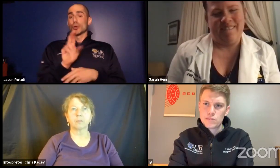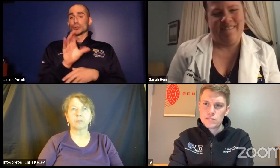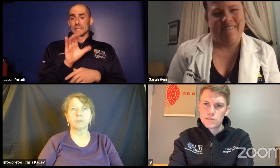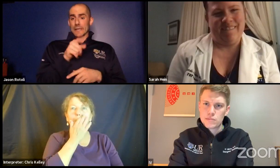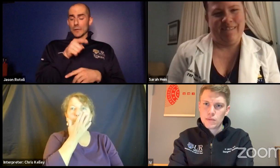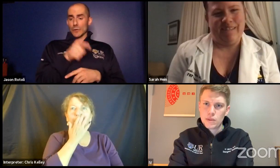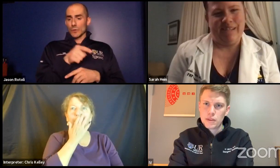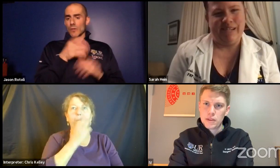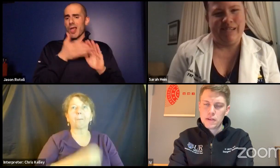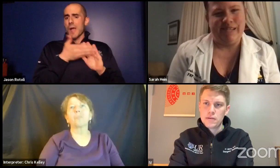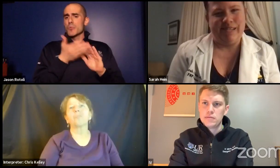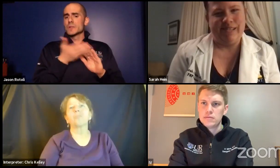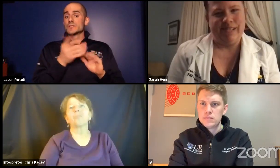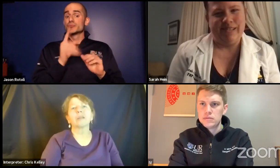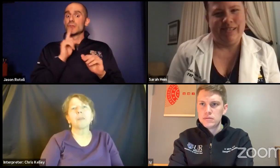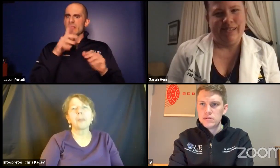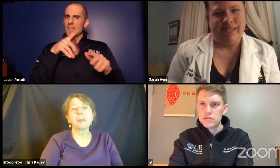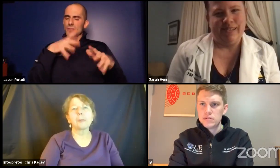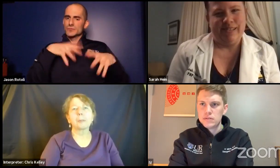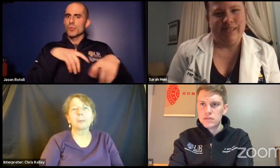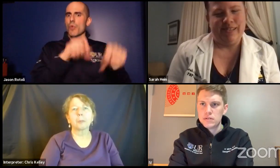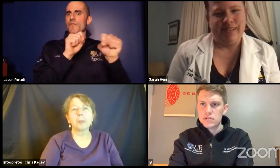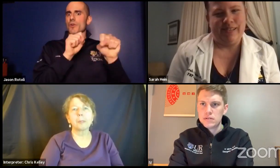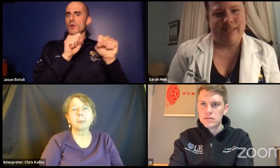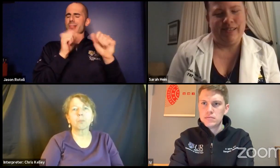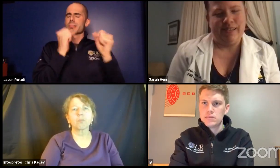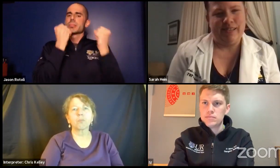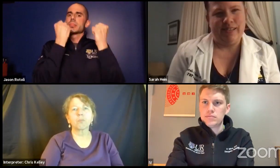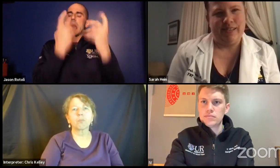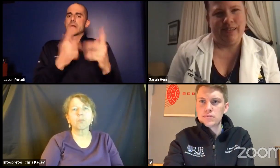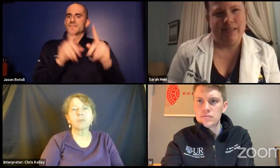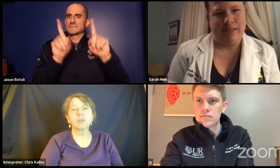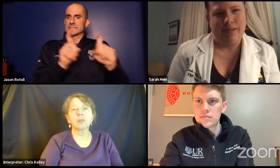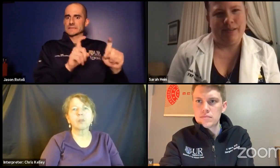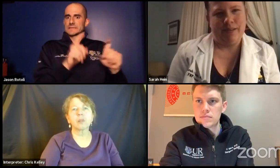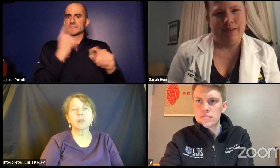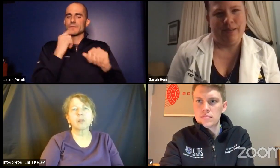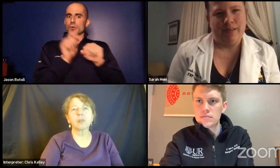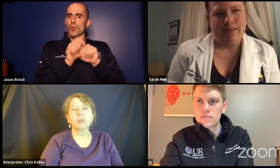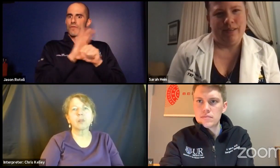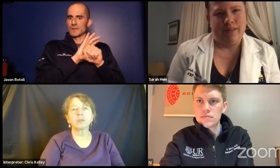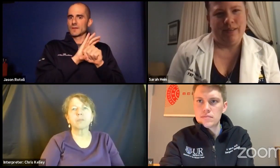around with chest pain at any time. We want to help fix it. Better not to take any chances.